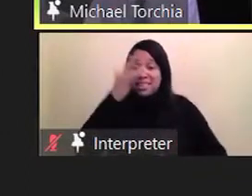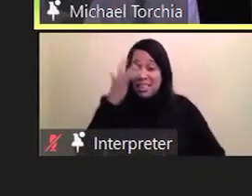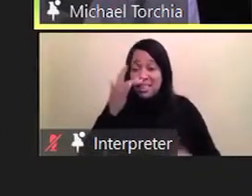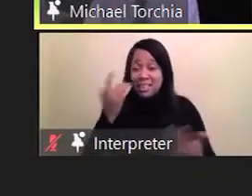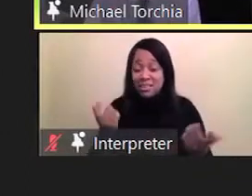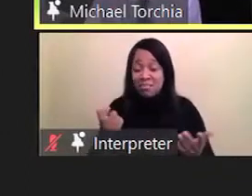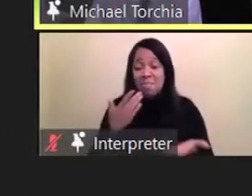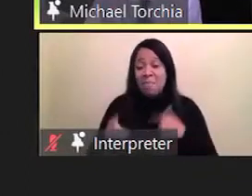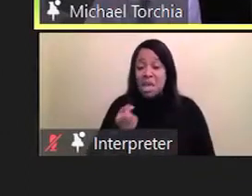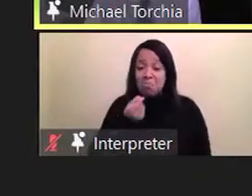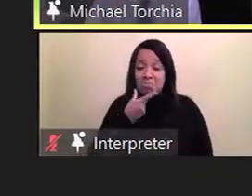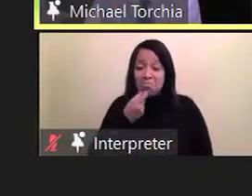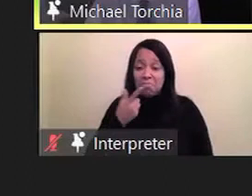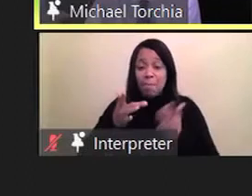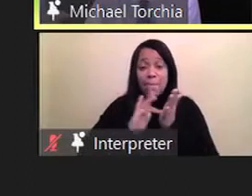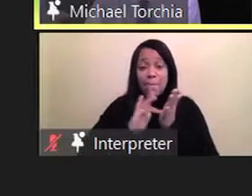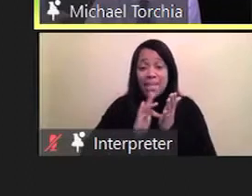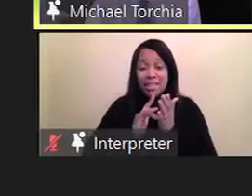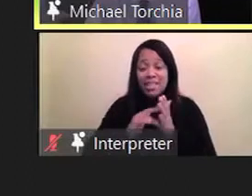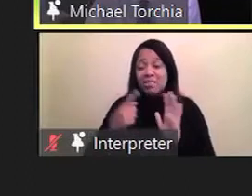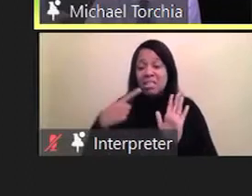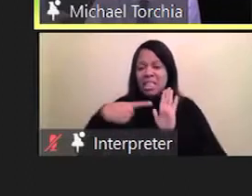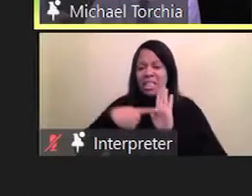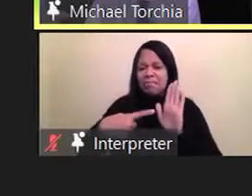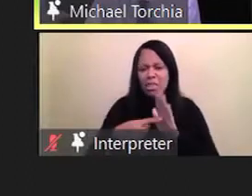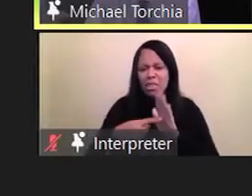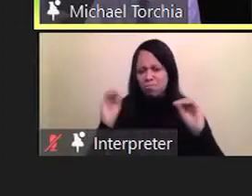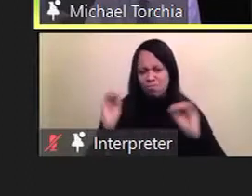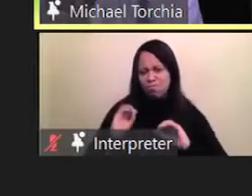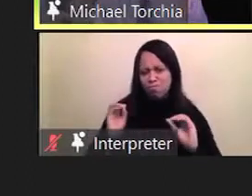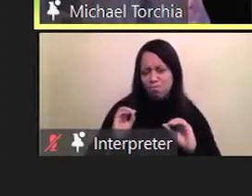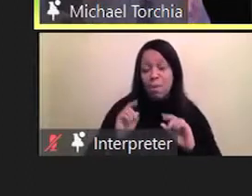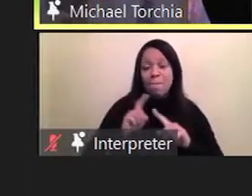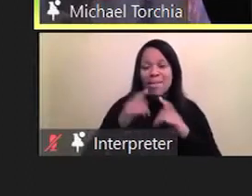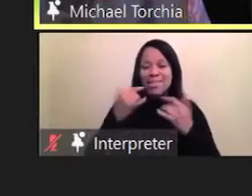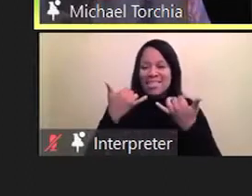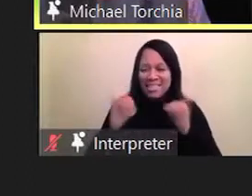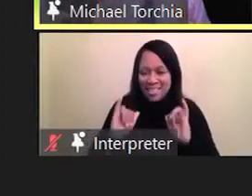They're still disabled under the ADA even though they, quote unquote, "fix it"